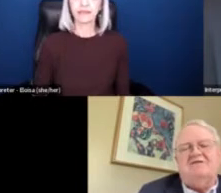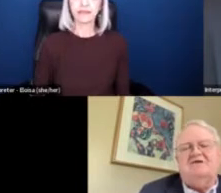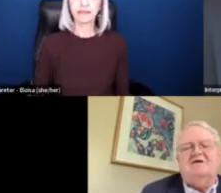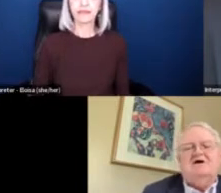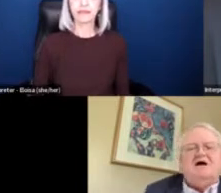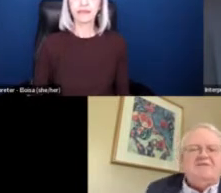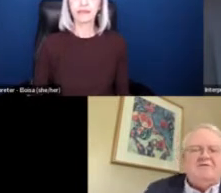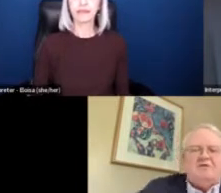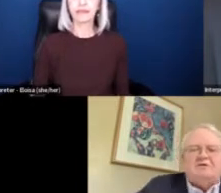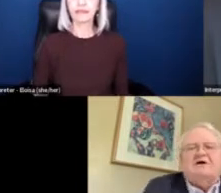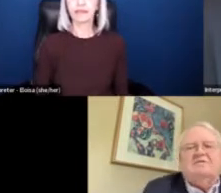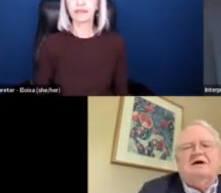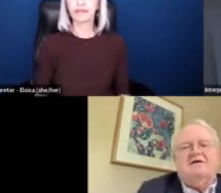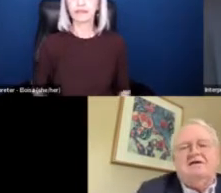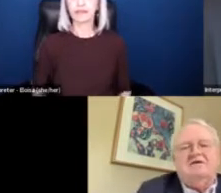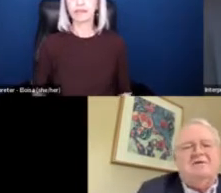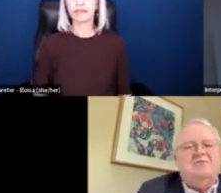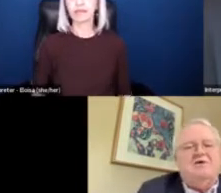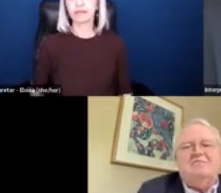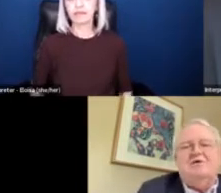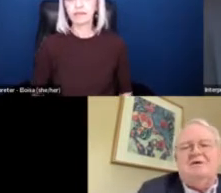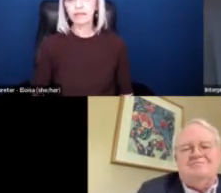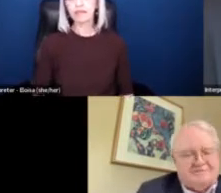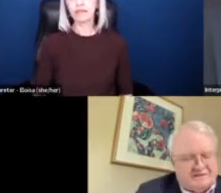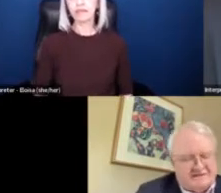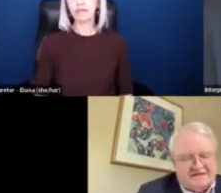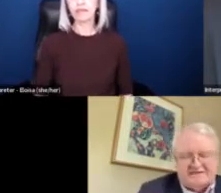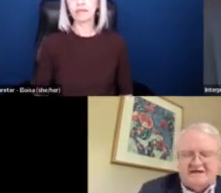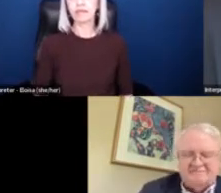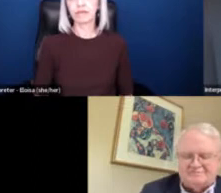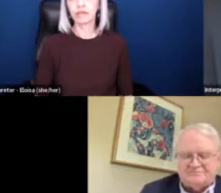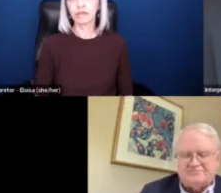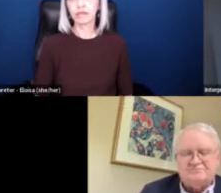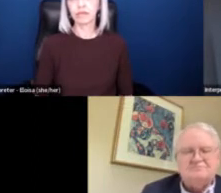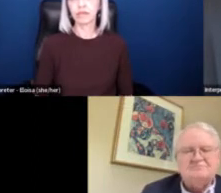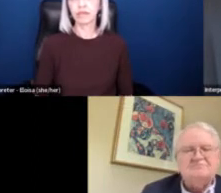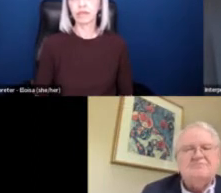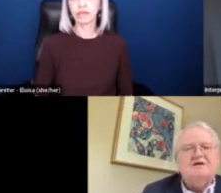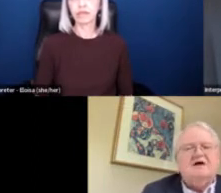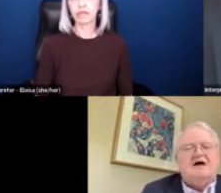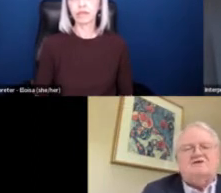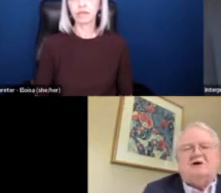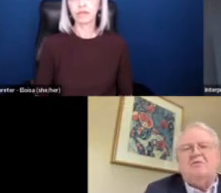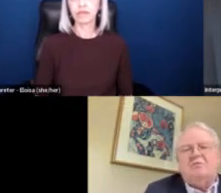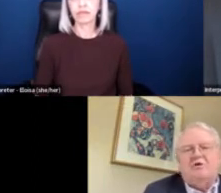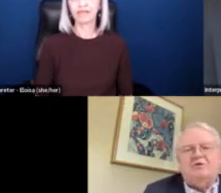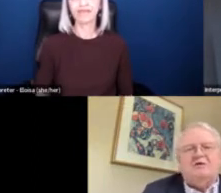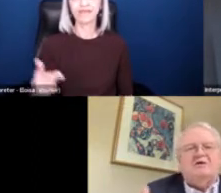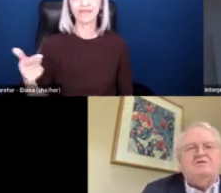method that we're going to talk about a little bit more in a moment. And next slide. So I won't bore you with a long